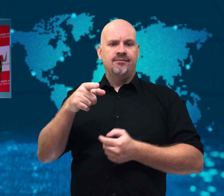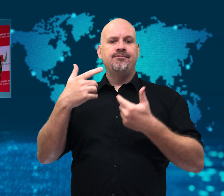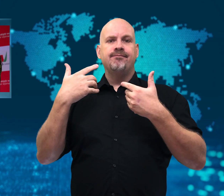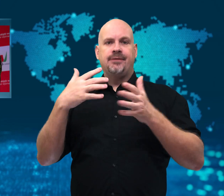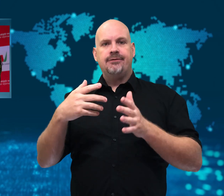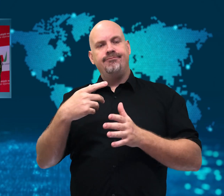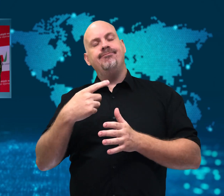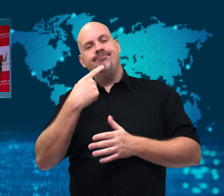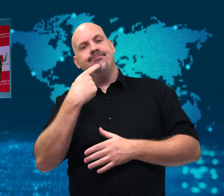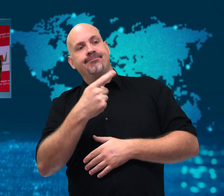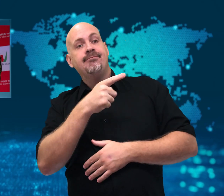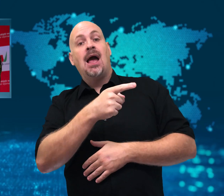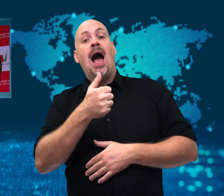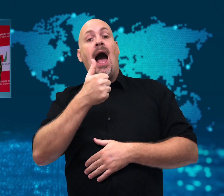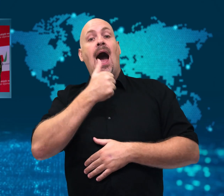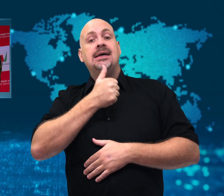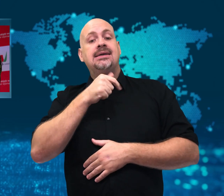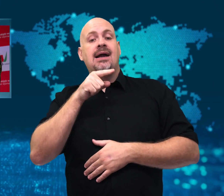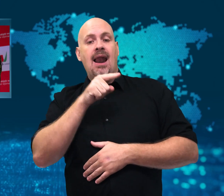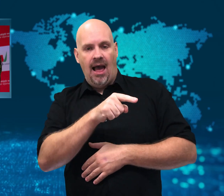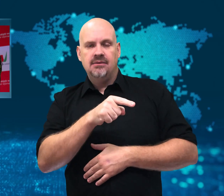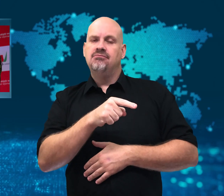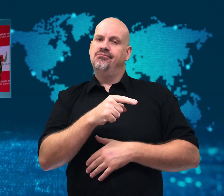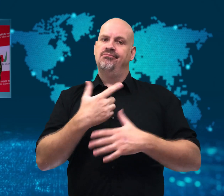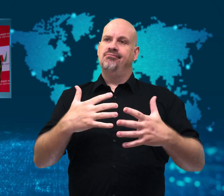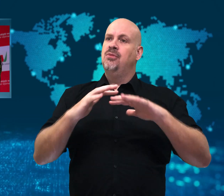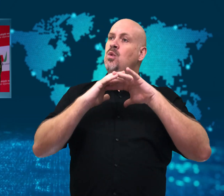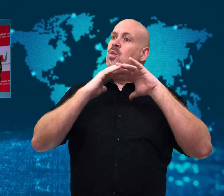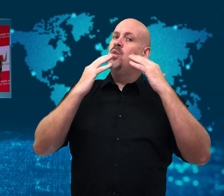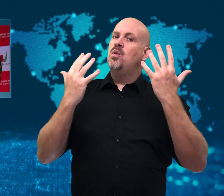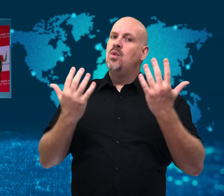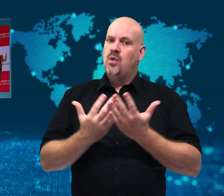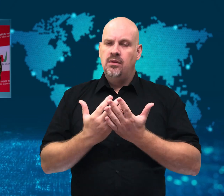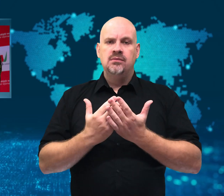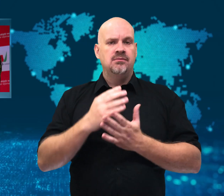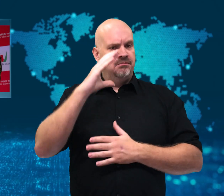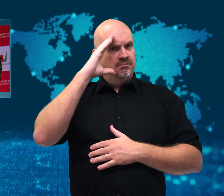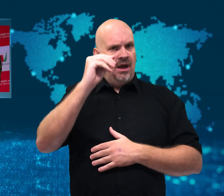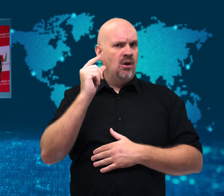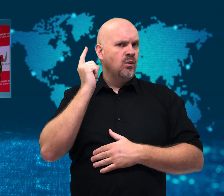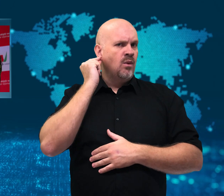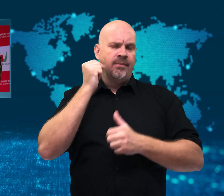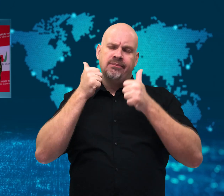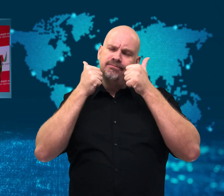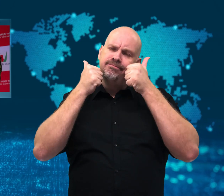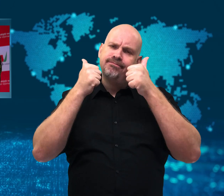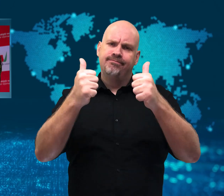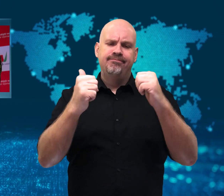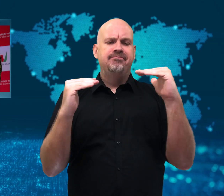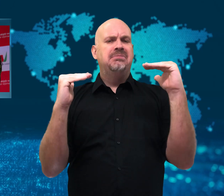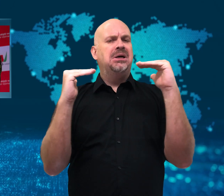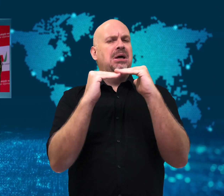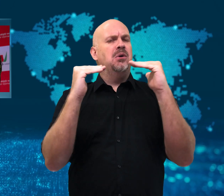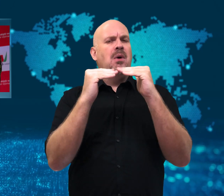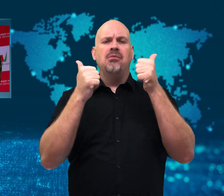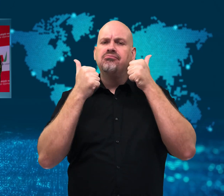the World Economic Forum named Iceland as the most gender-equal